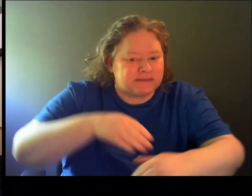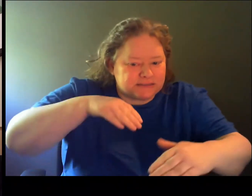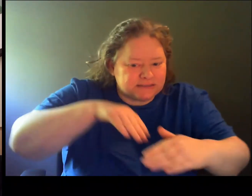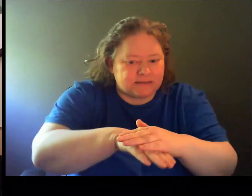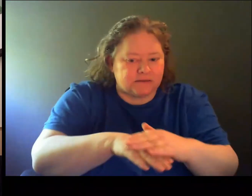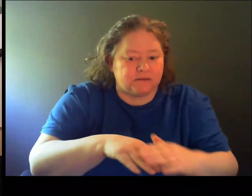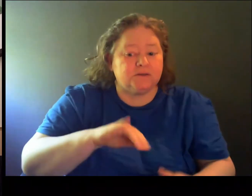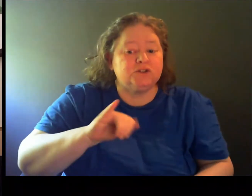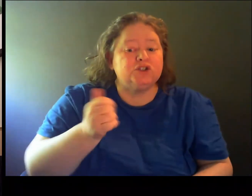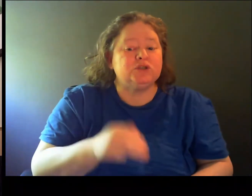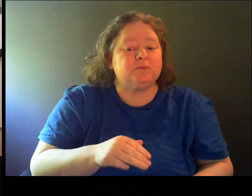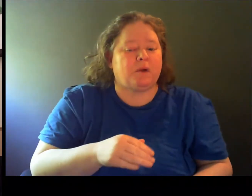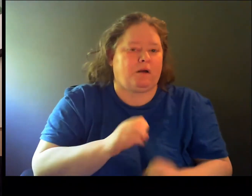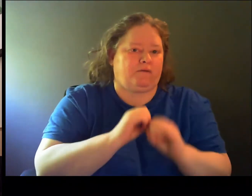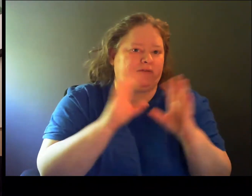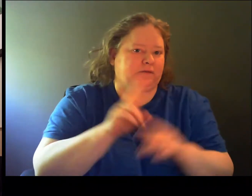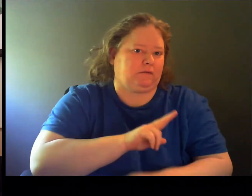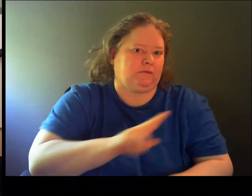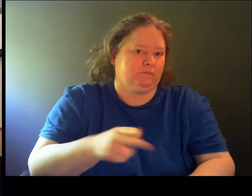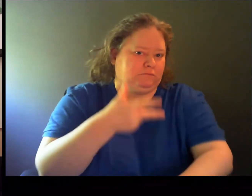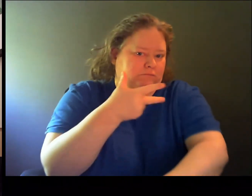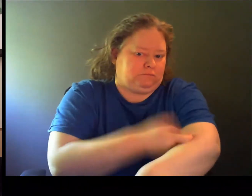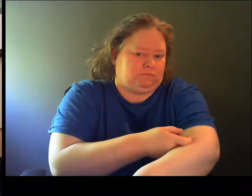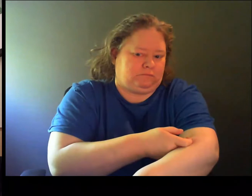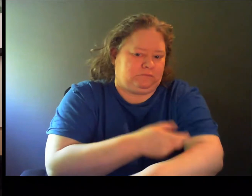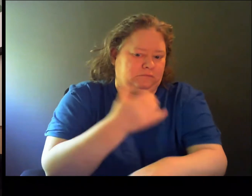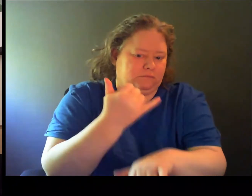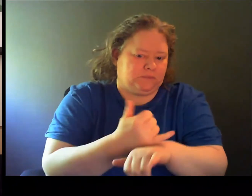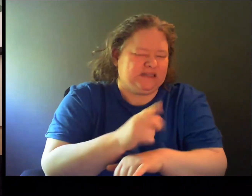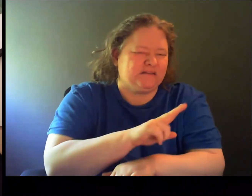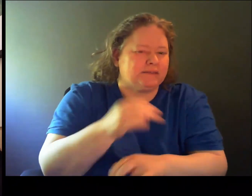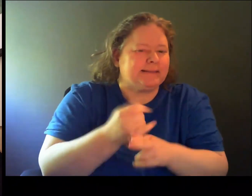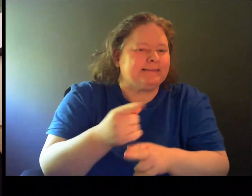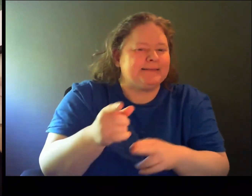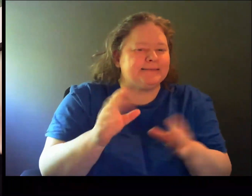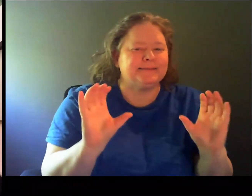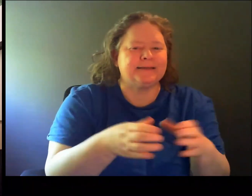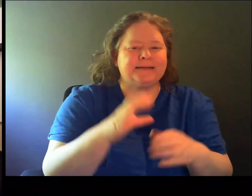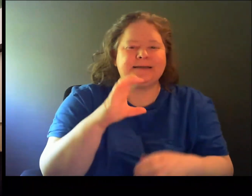Jim is obviously not vaccinated - he's not in that category yet.